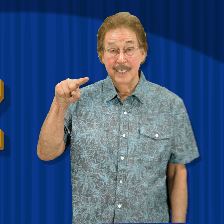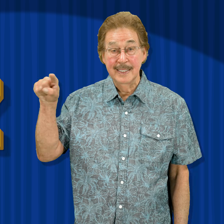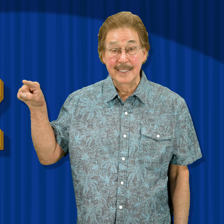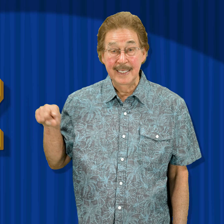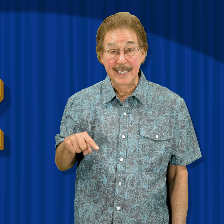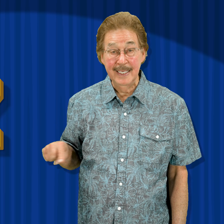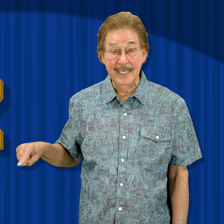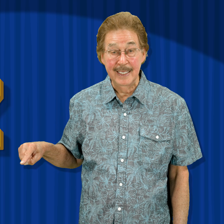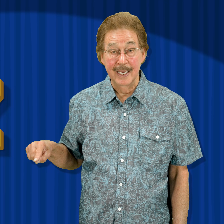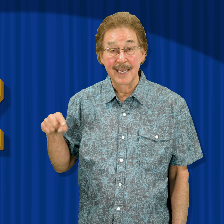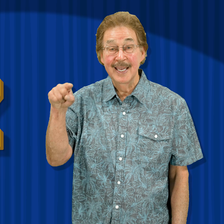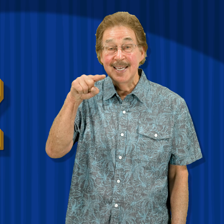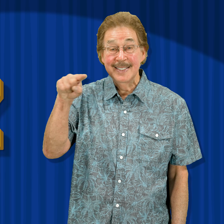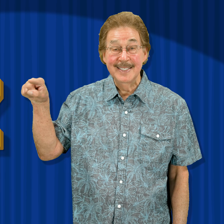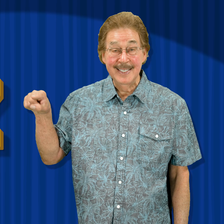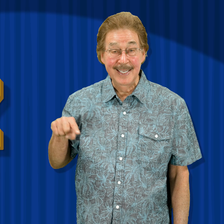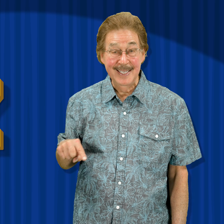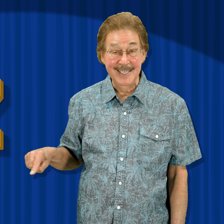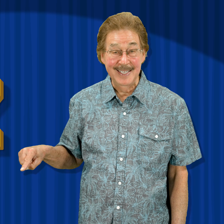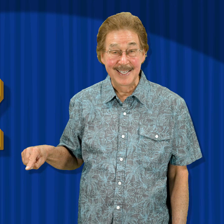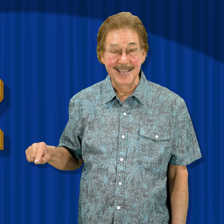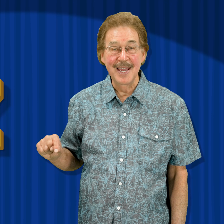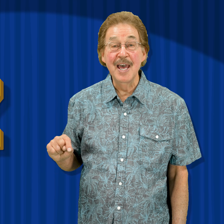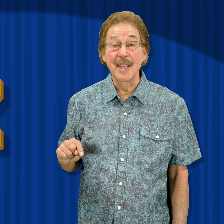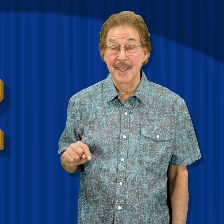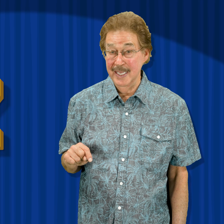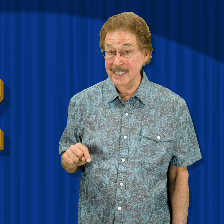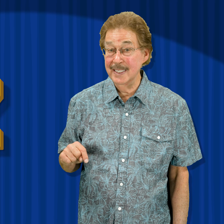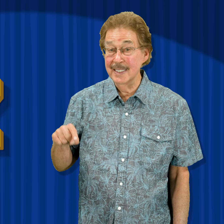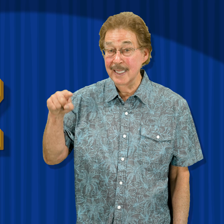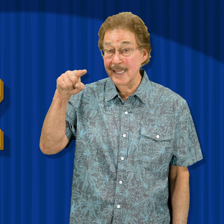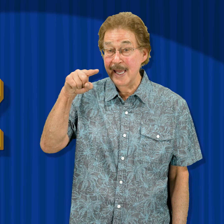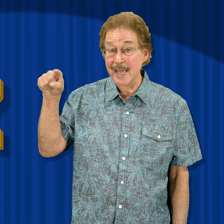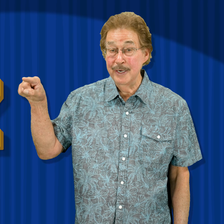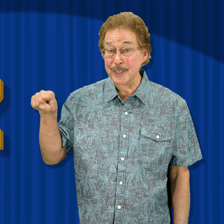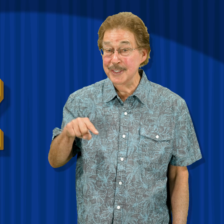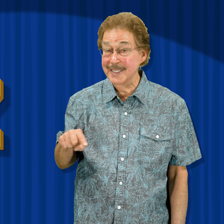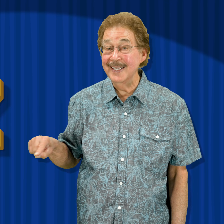Z, z, this is the letter z